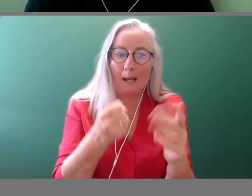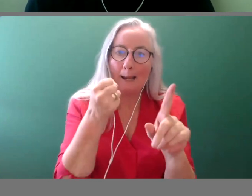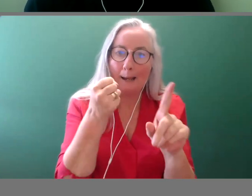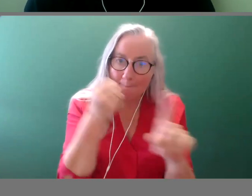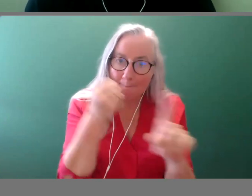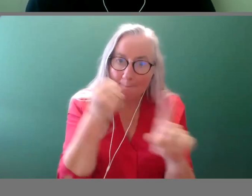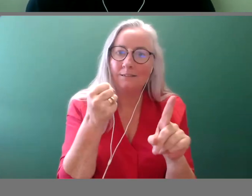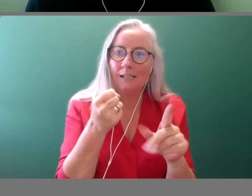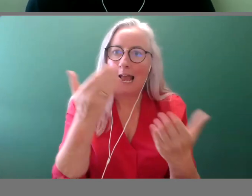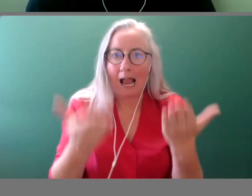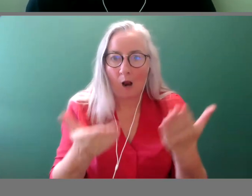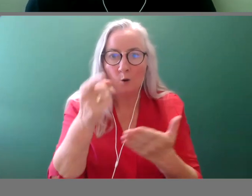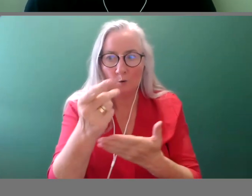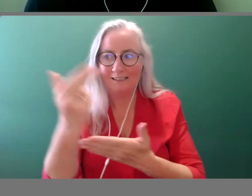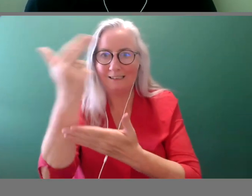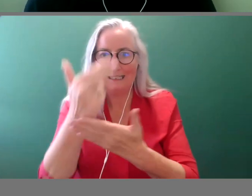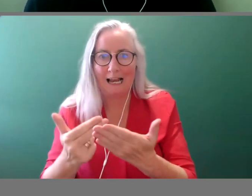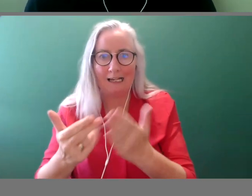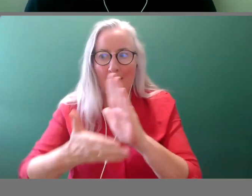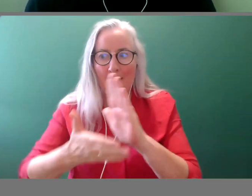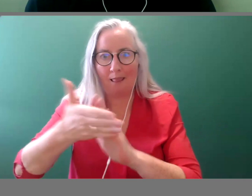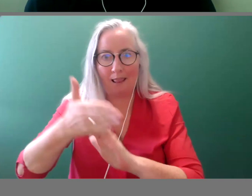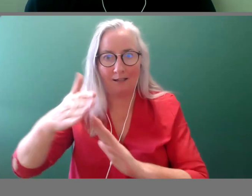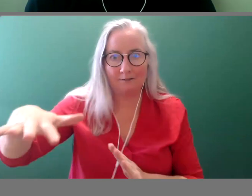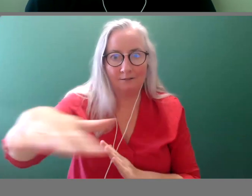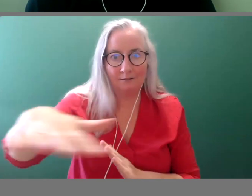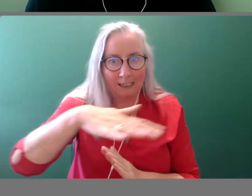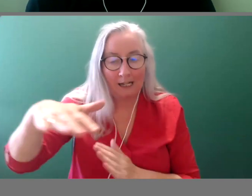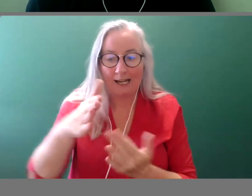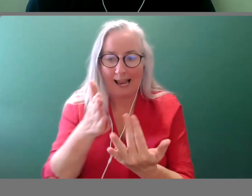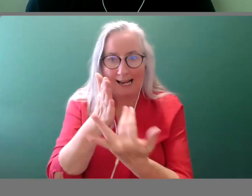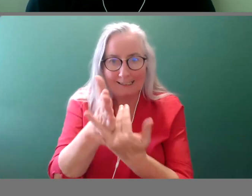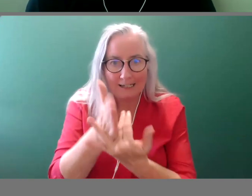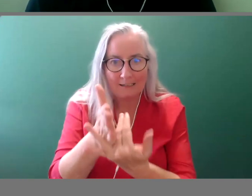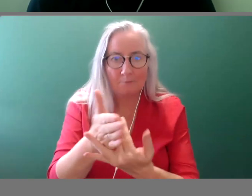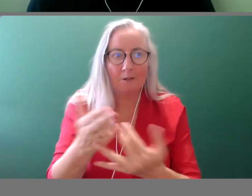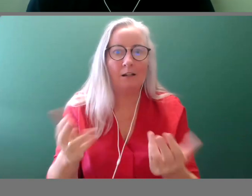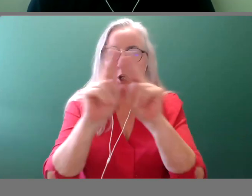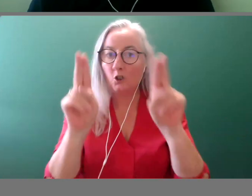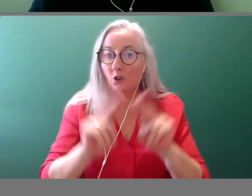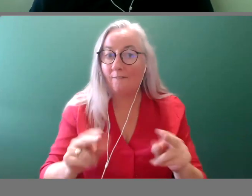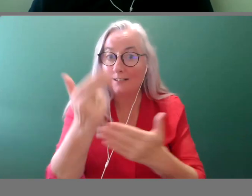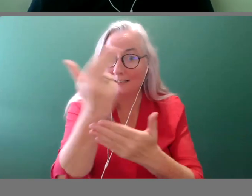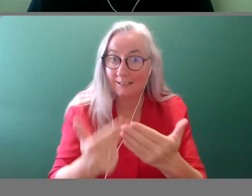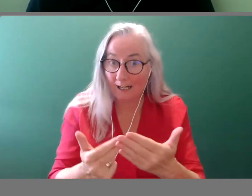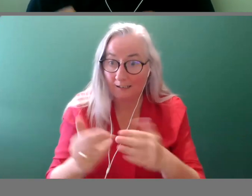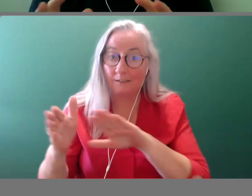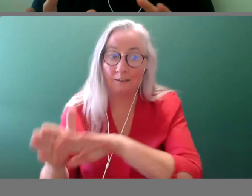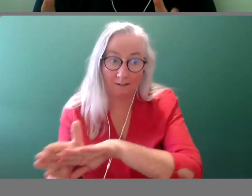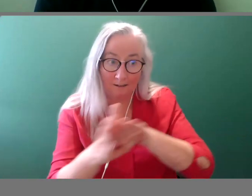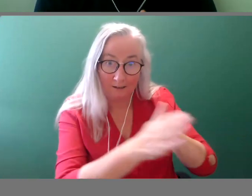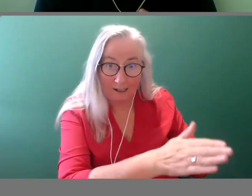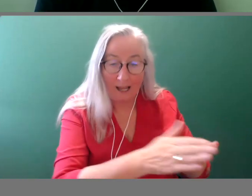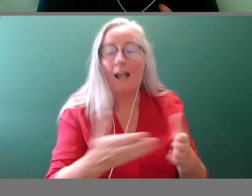designing the built environment. Accessibility and Universal Design. But I want to now come to the